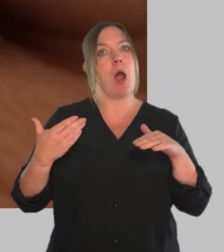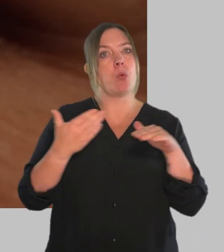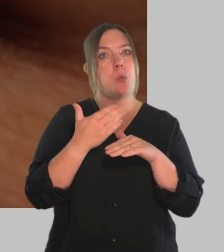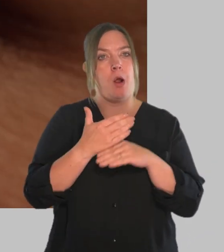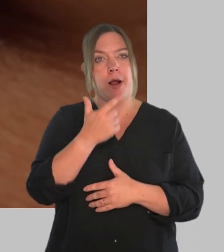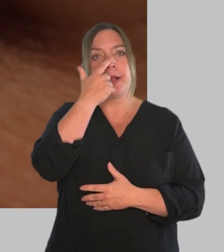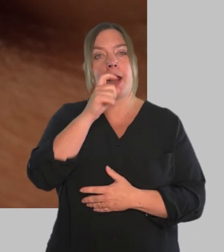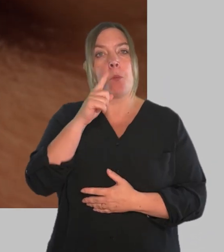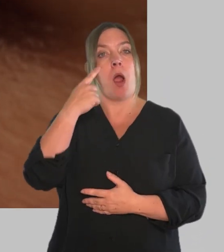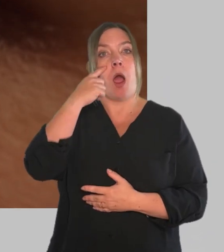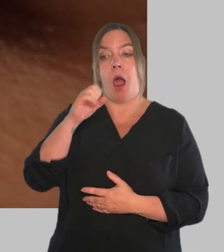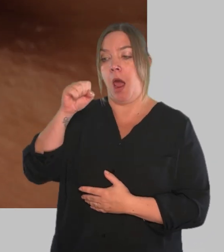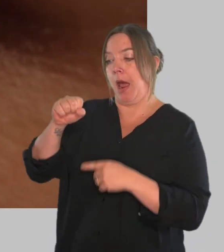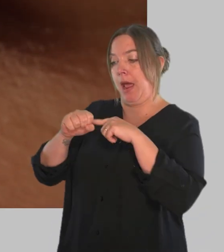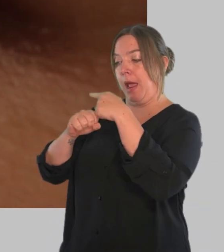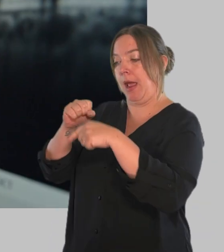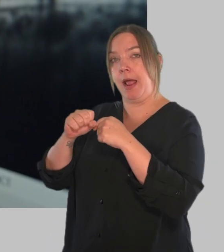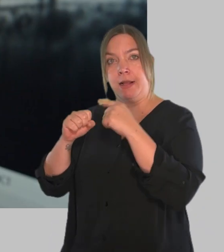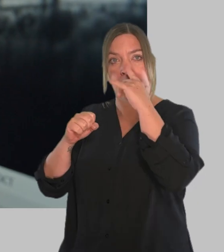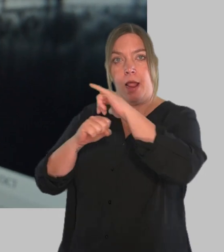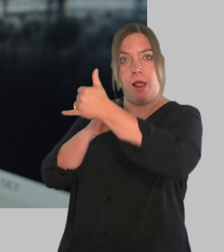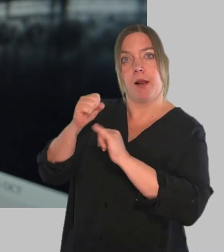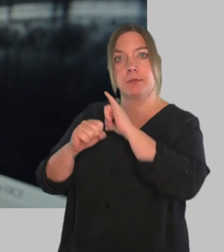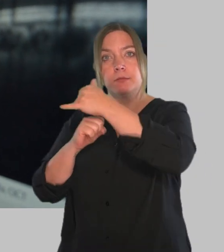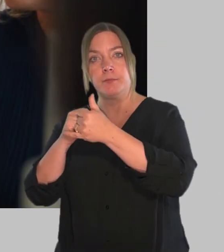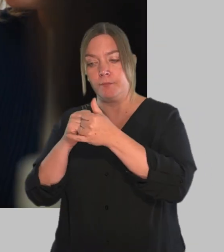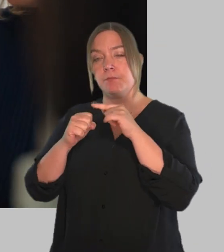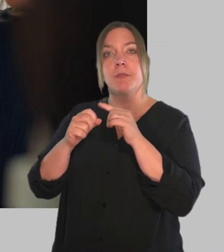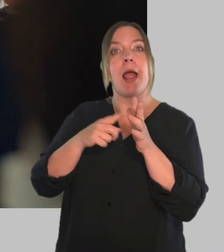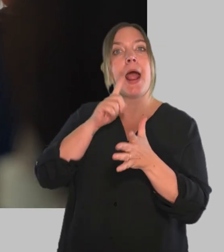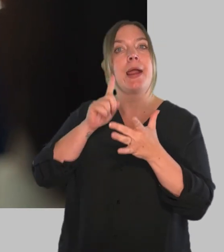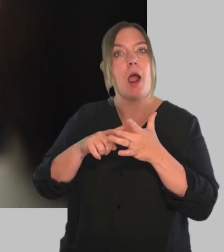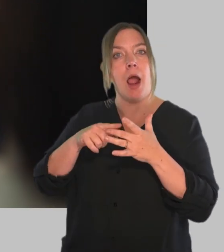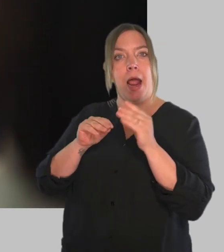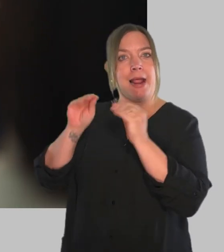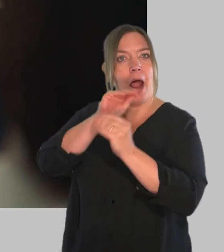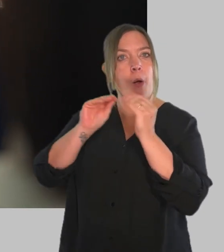We can analyze those with AI algorithms and spot the retinal signatures,